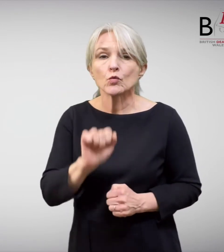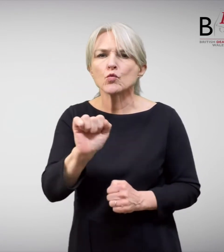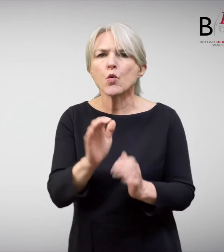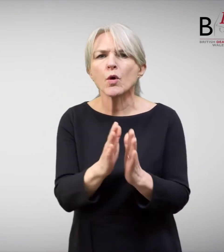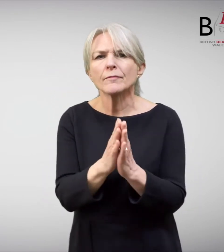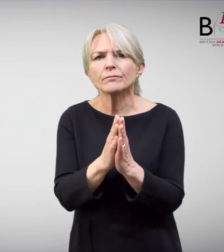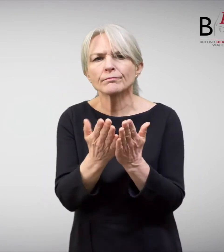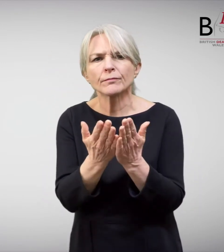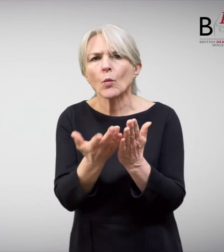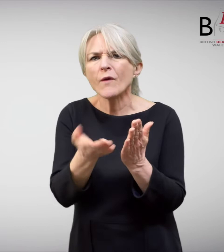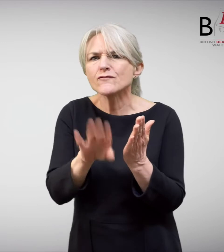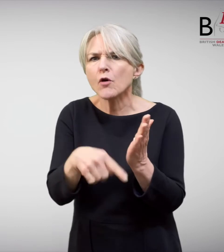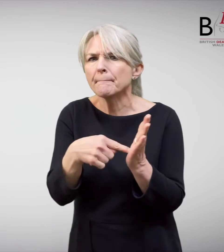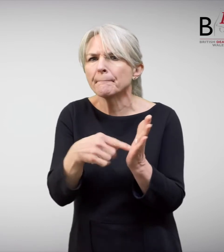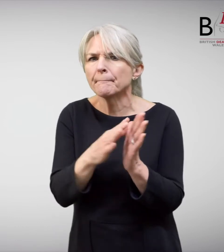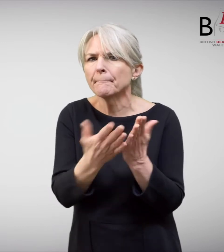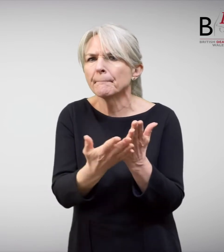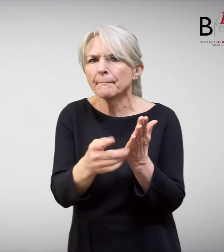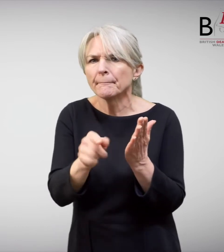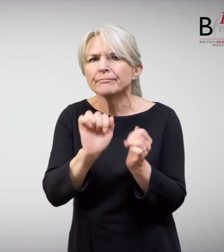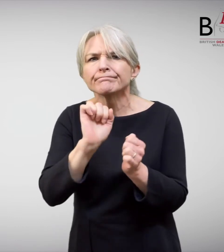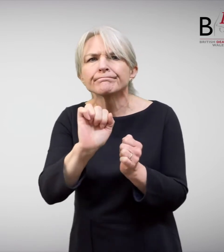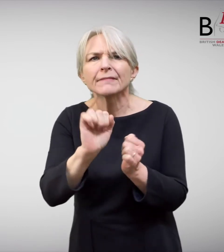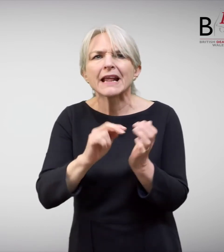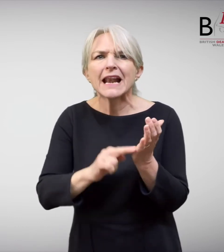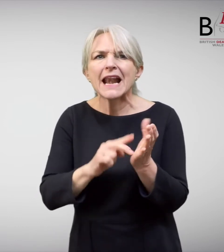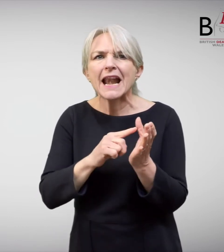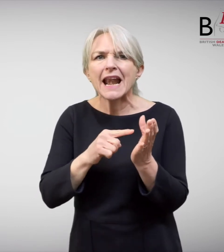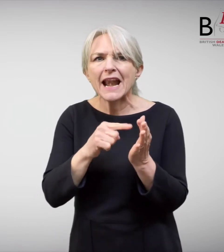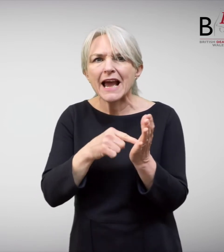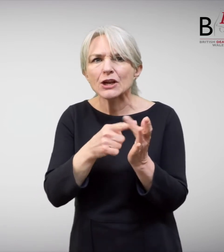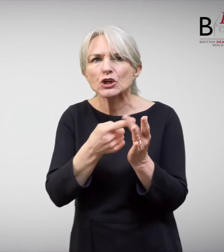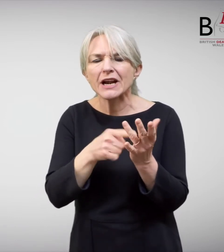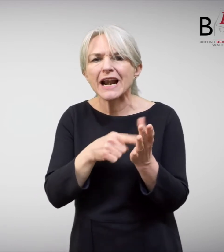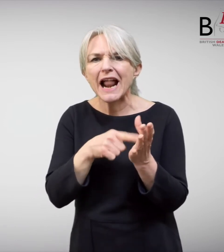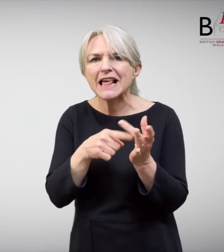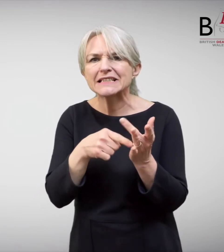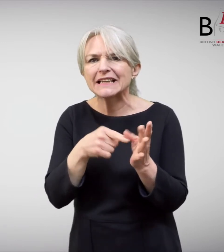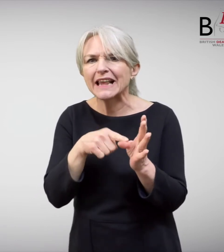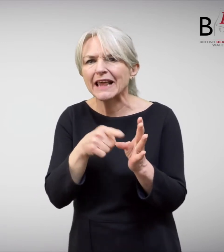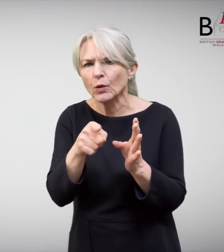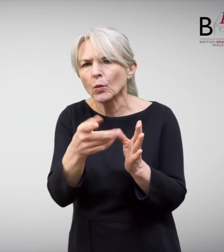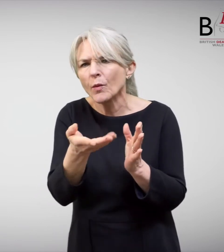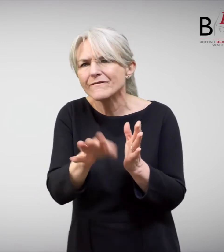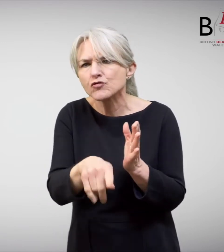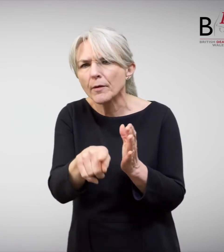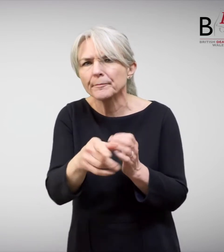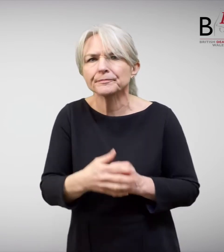What is your nationality?